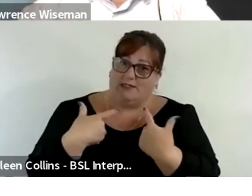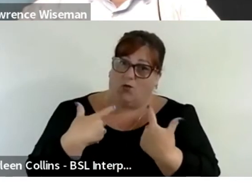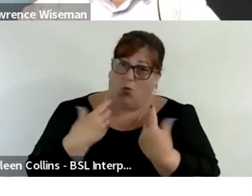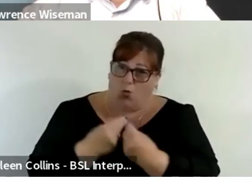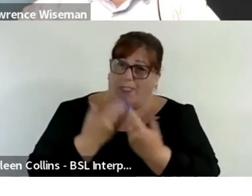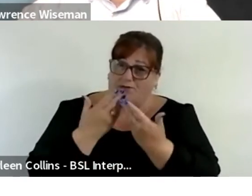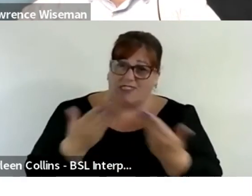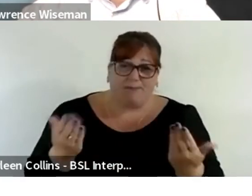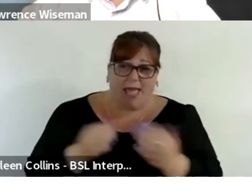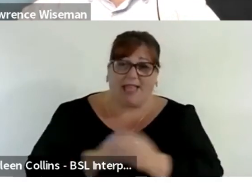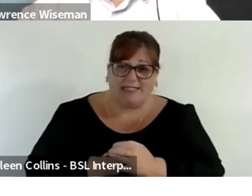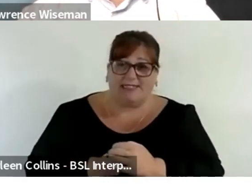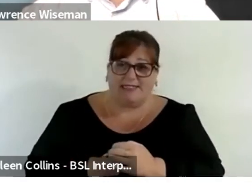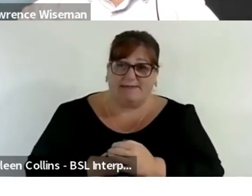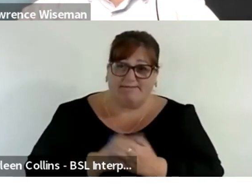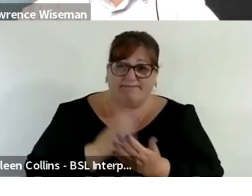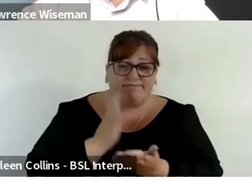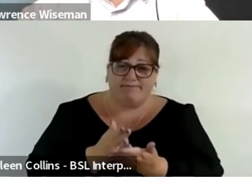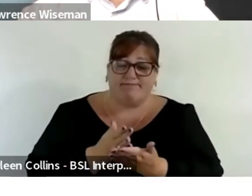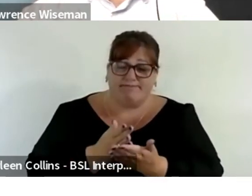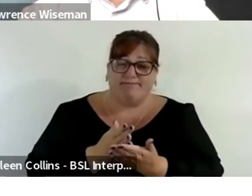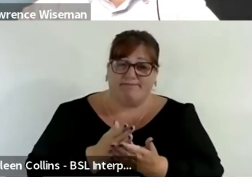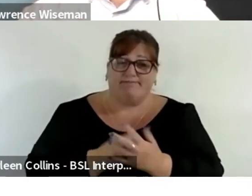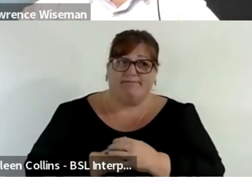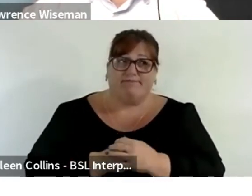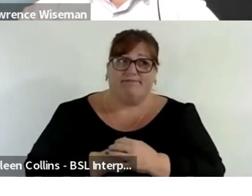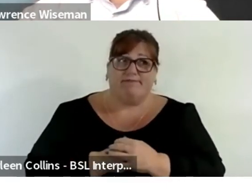I think that's really developed and grown over the years.